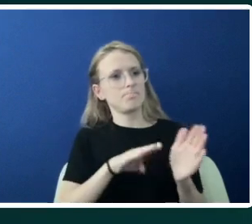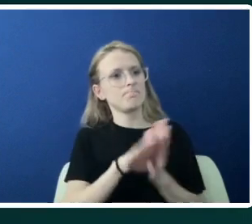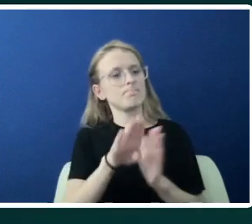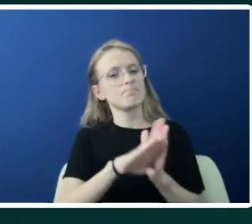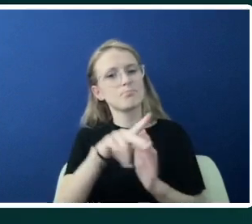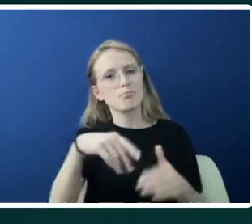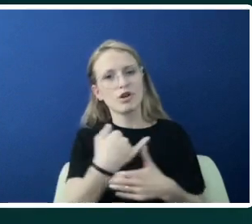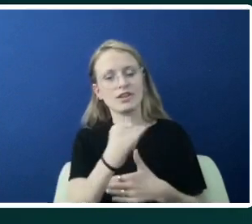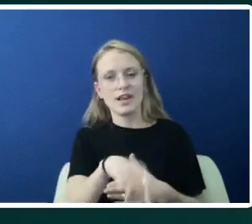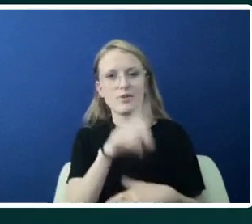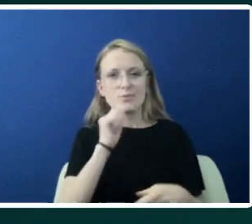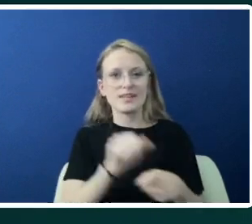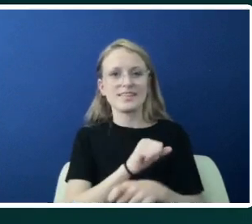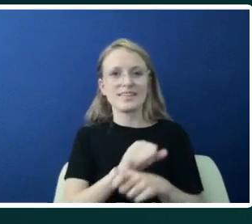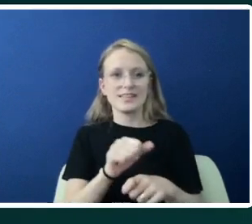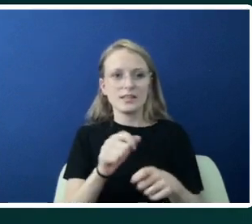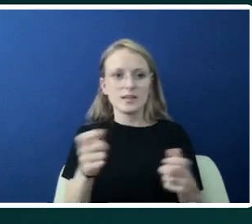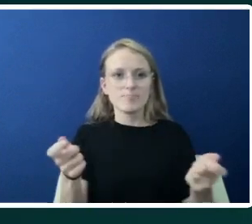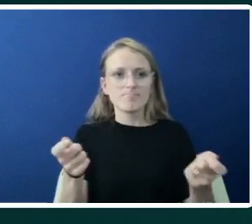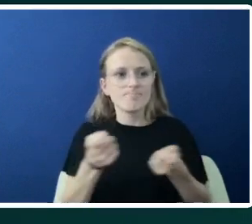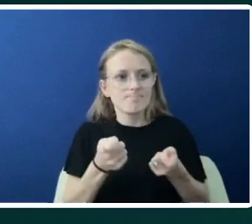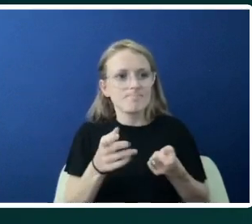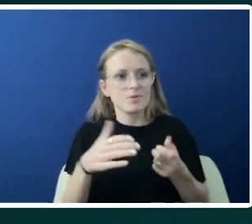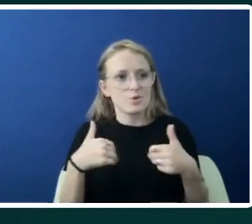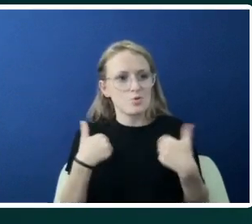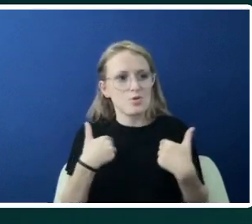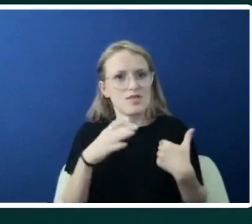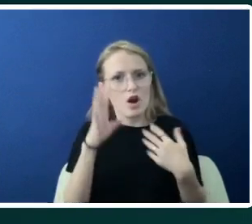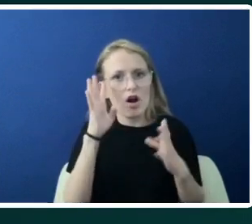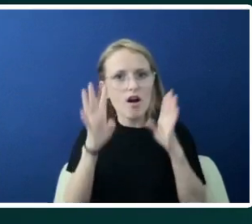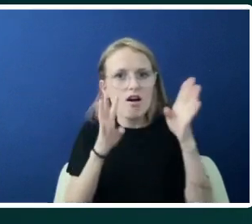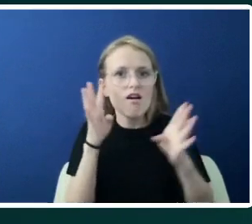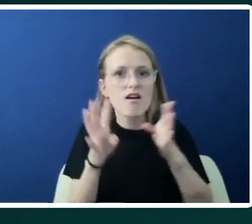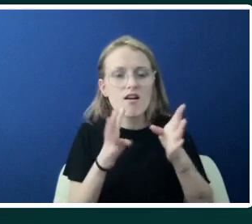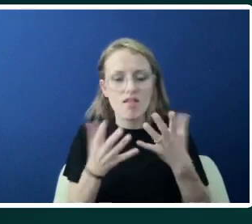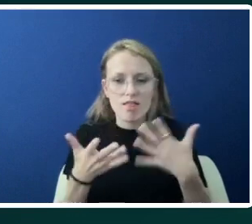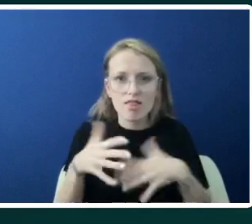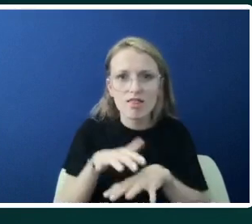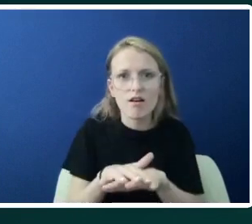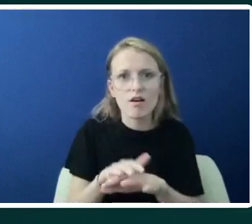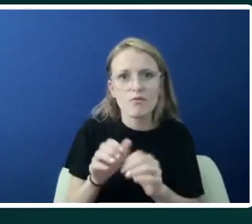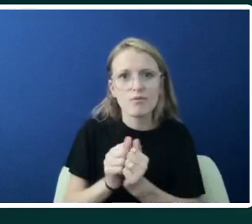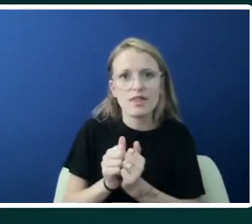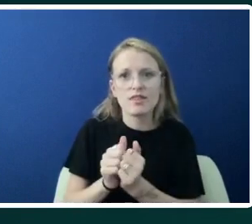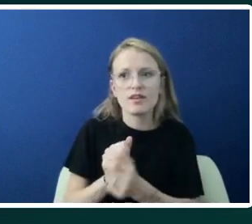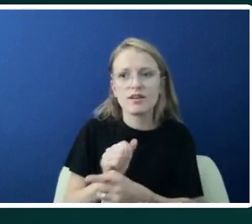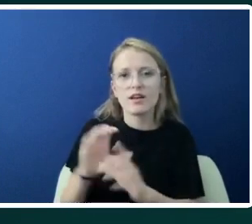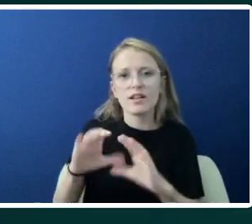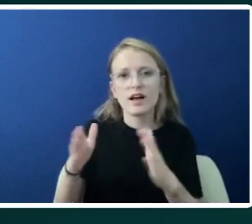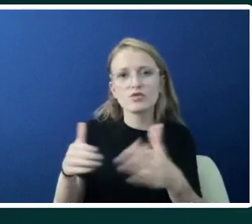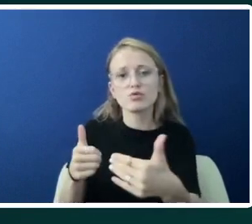power of youth ingenuity and creativity, along with classroom English Language Arts instruction,